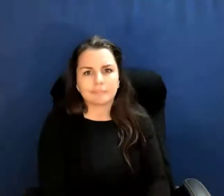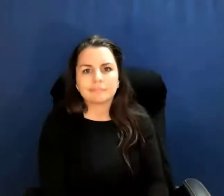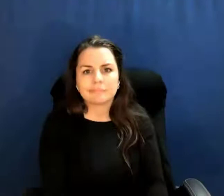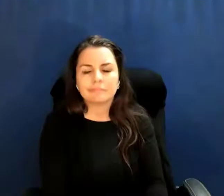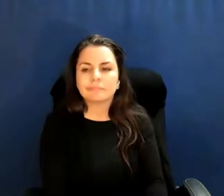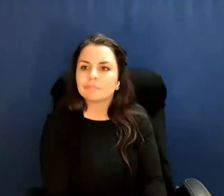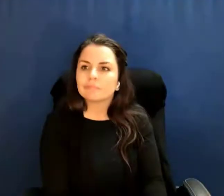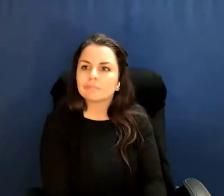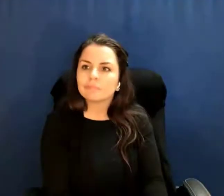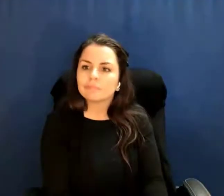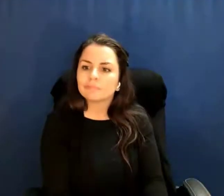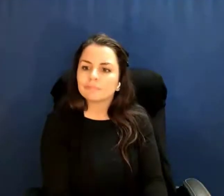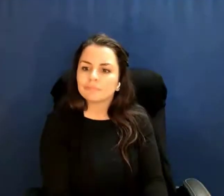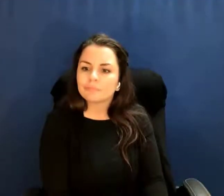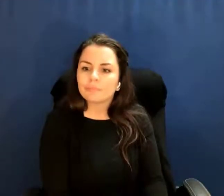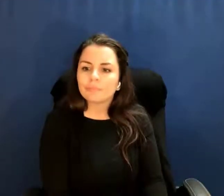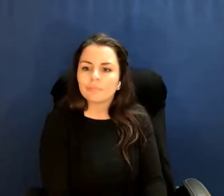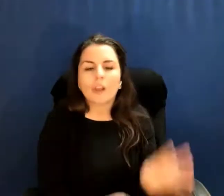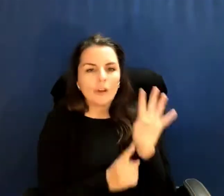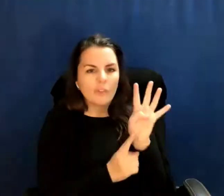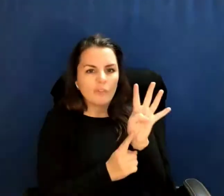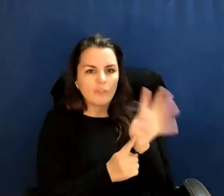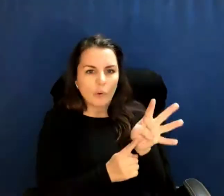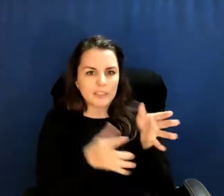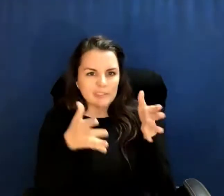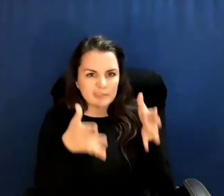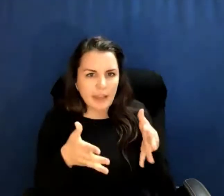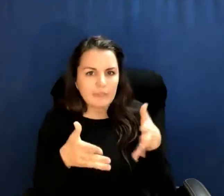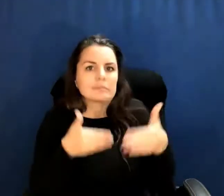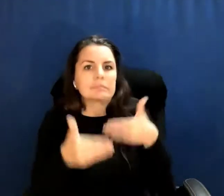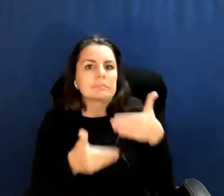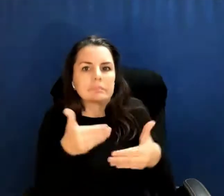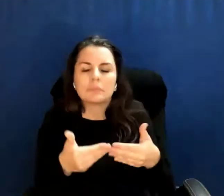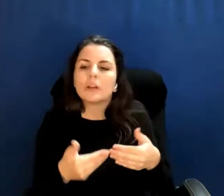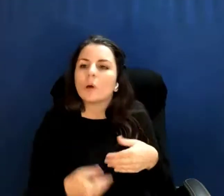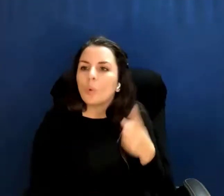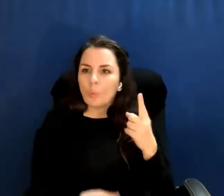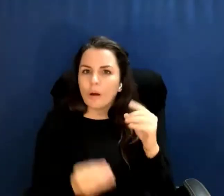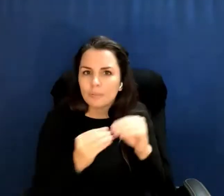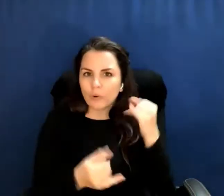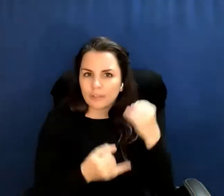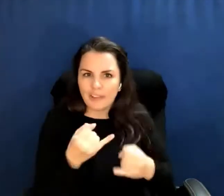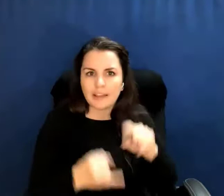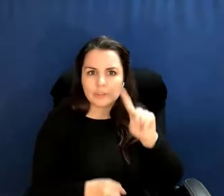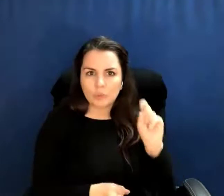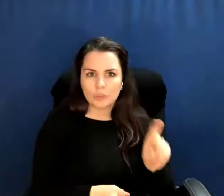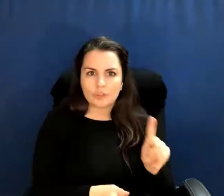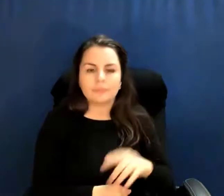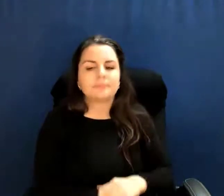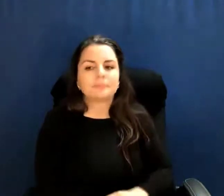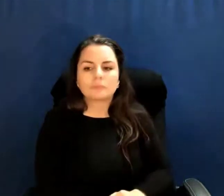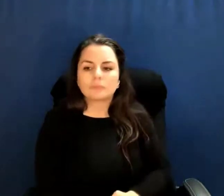Sheri Cummins: Let's see. We've got about 4 minutes left. Let's se if we have time for one more question. We have somebody who was asking about